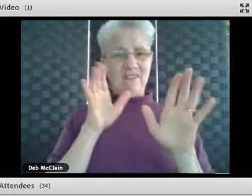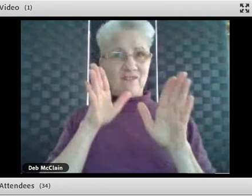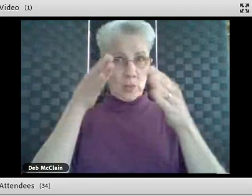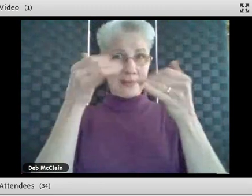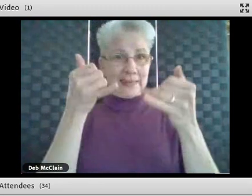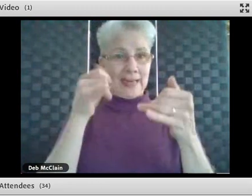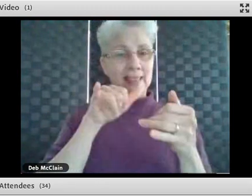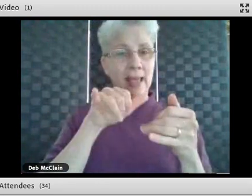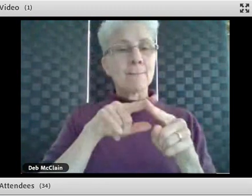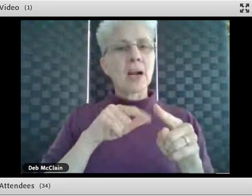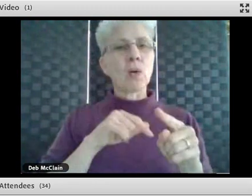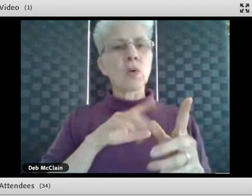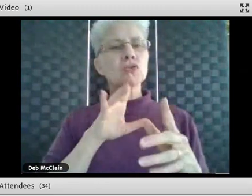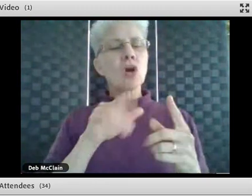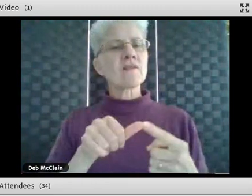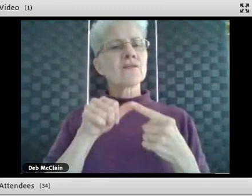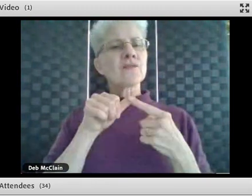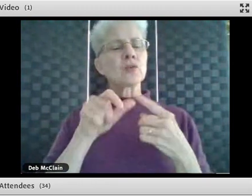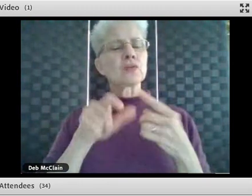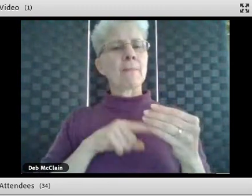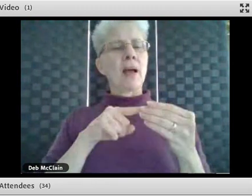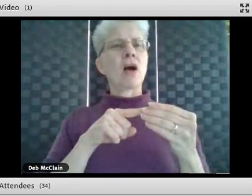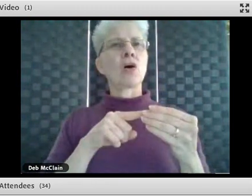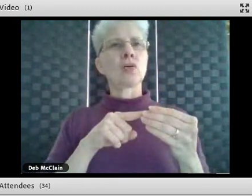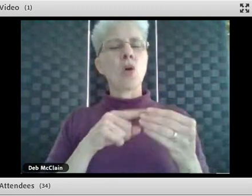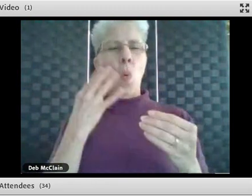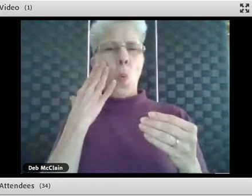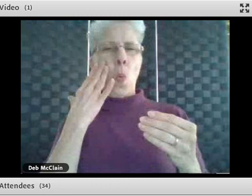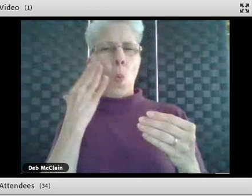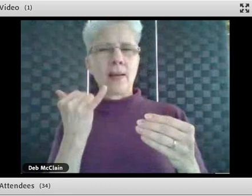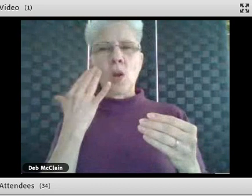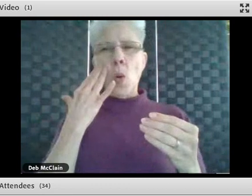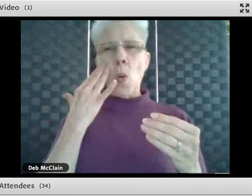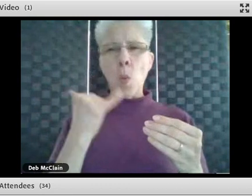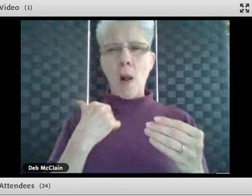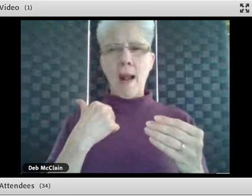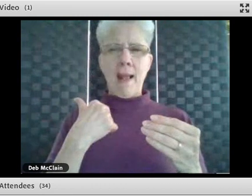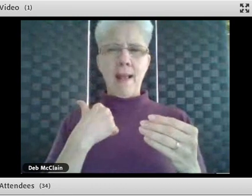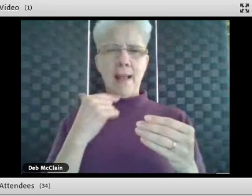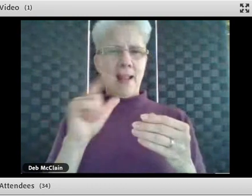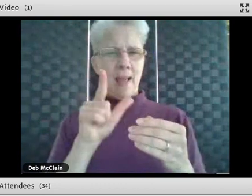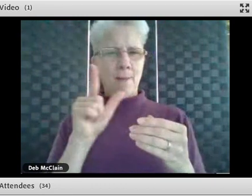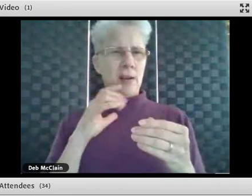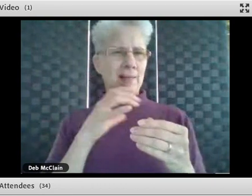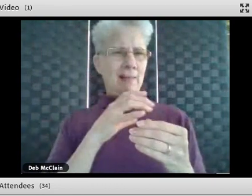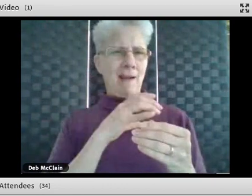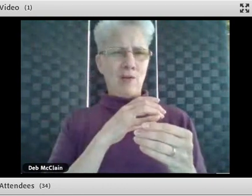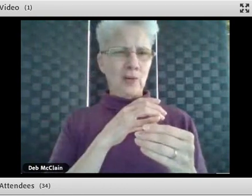I want to talk first about the why. You know, why Library of Congress Subject Headings? What are they?